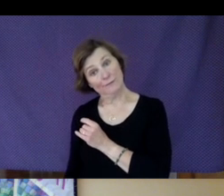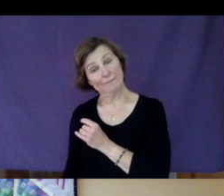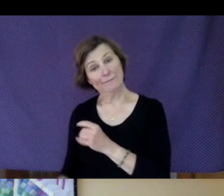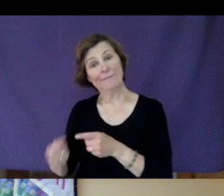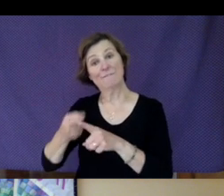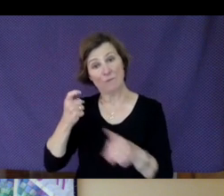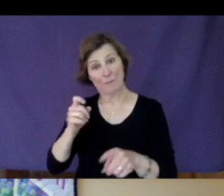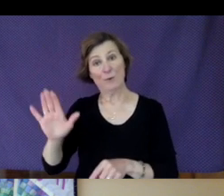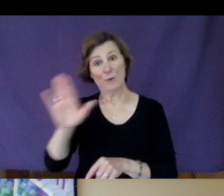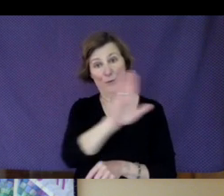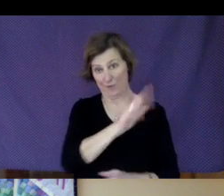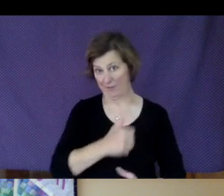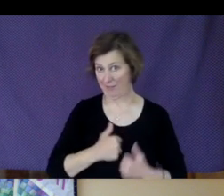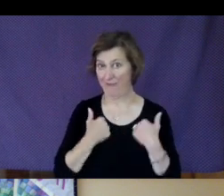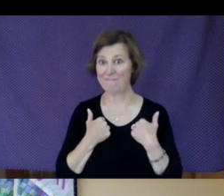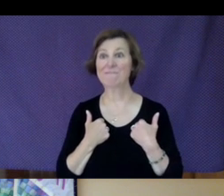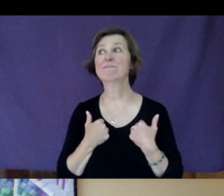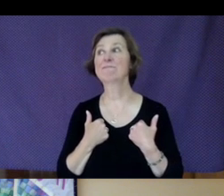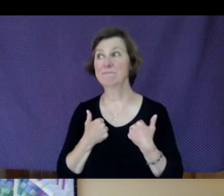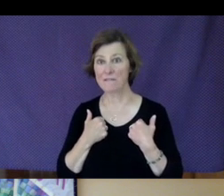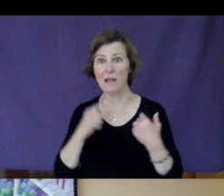I hope you will always remember how much I love you